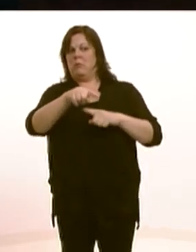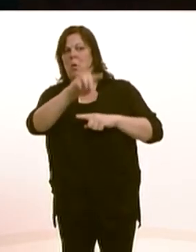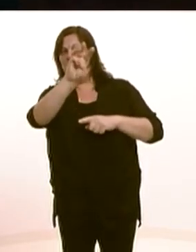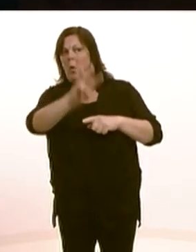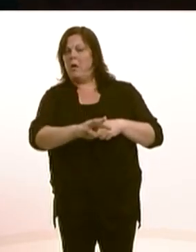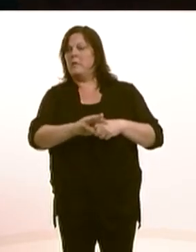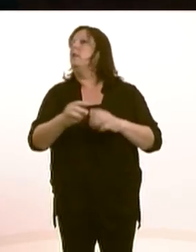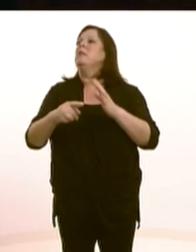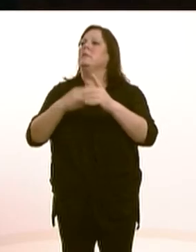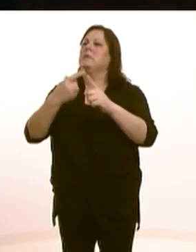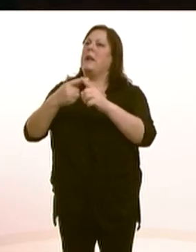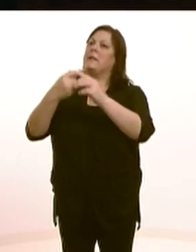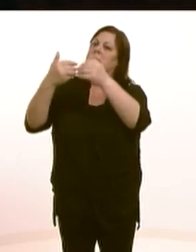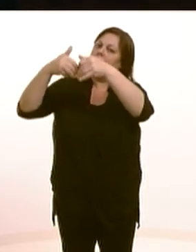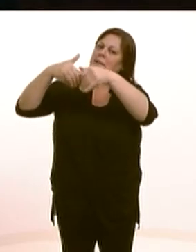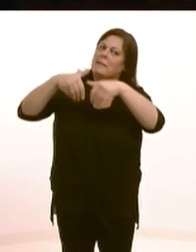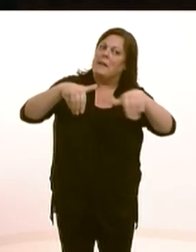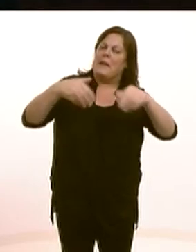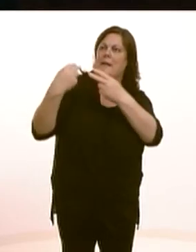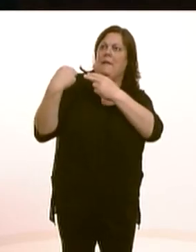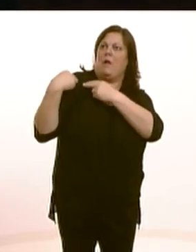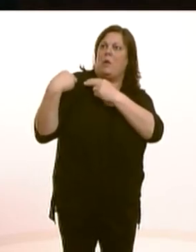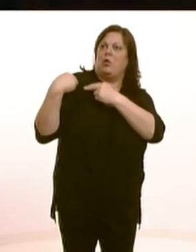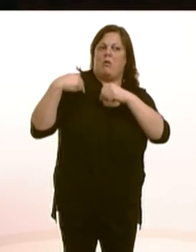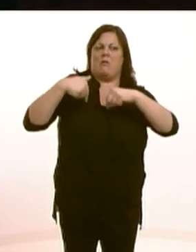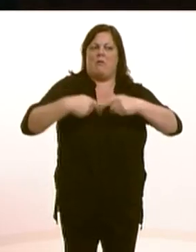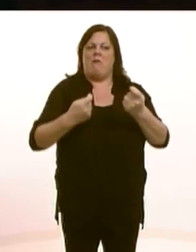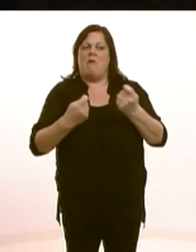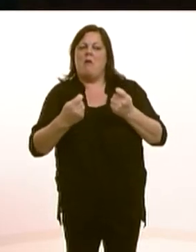Tax devolution will only succeed, First Minister, if the public can have confidence in it.